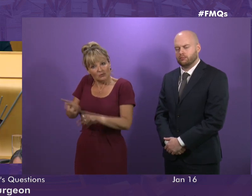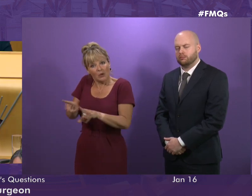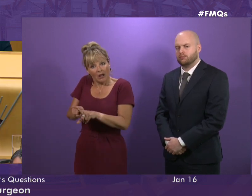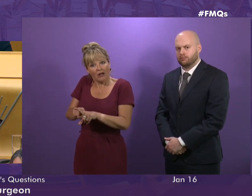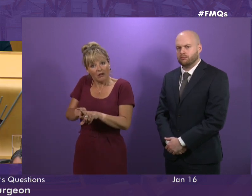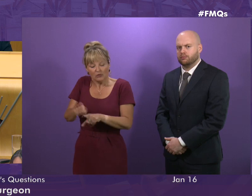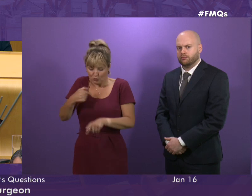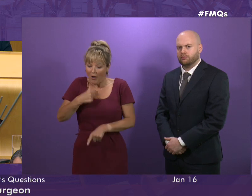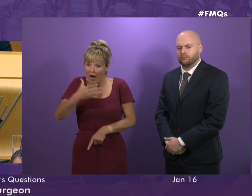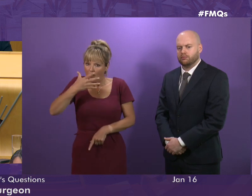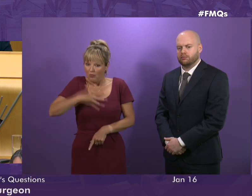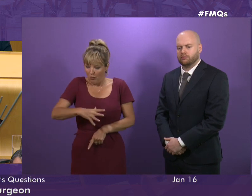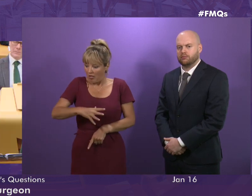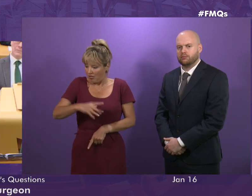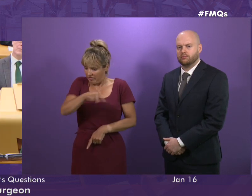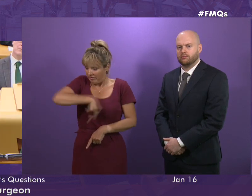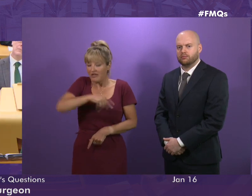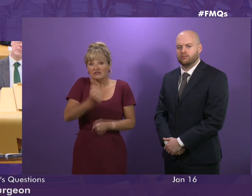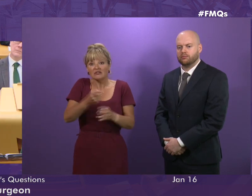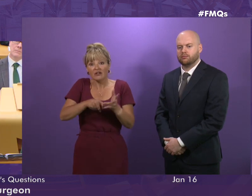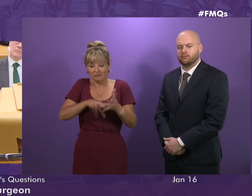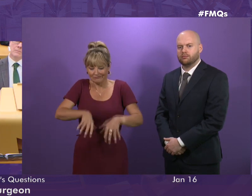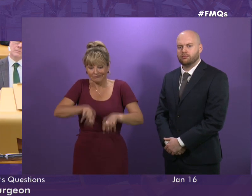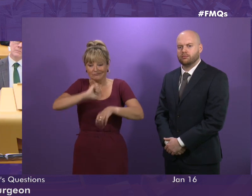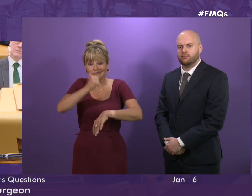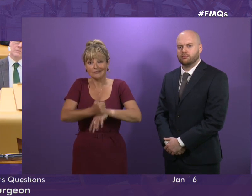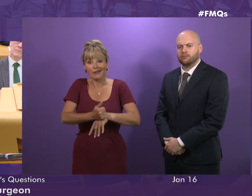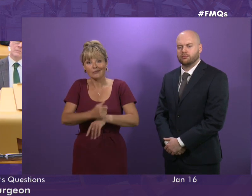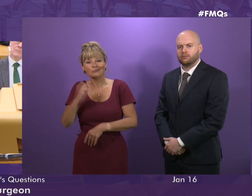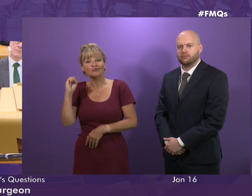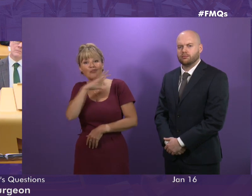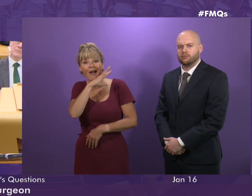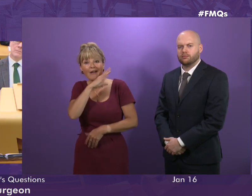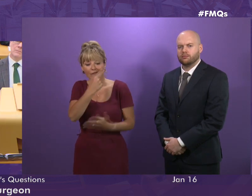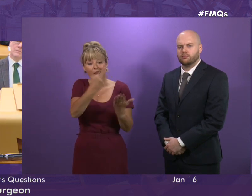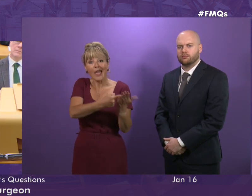to do with draft legislation, to convince those who have concerns about the issue that